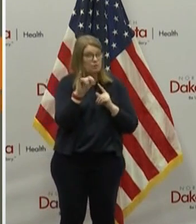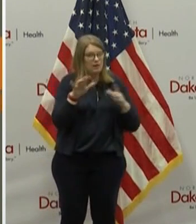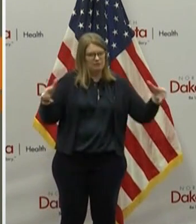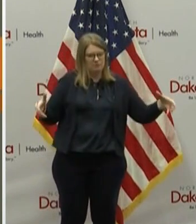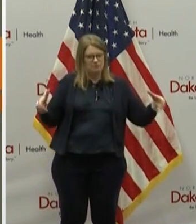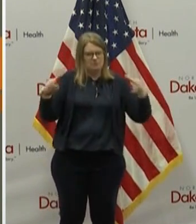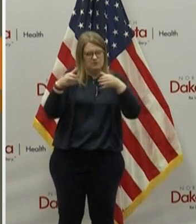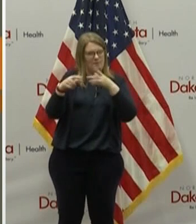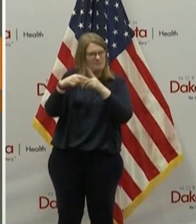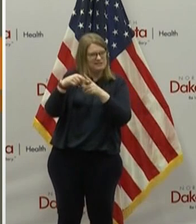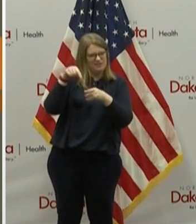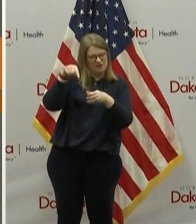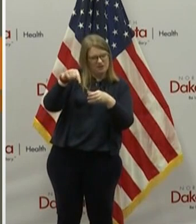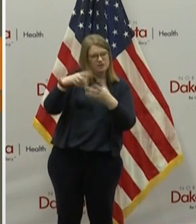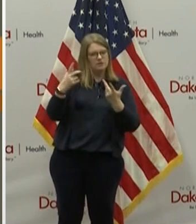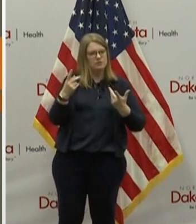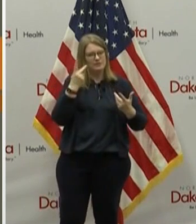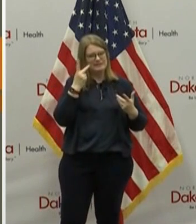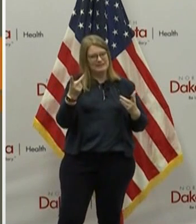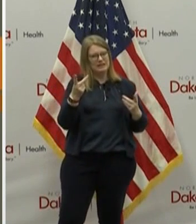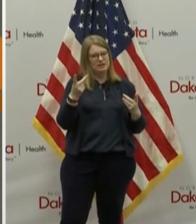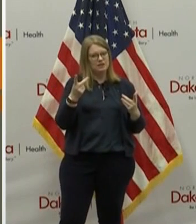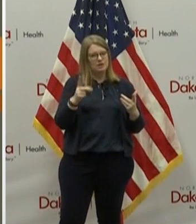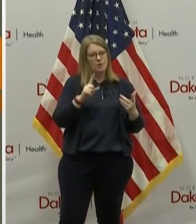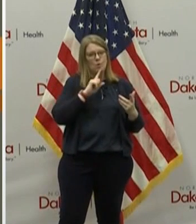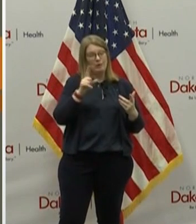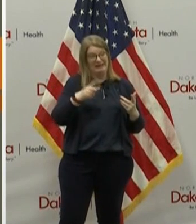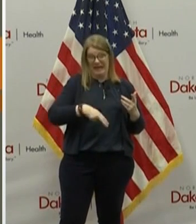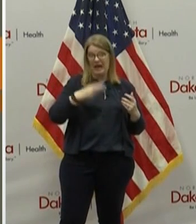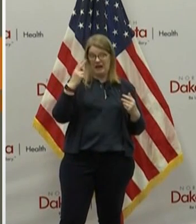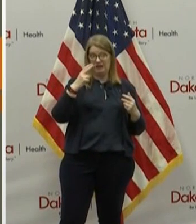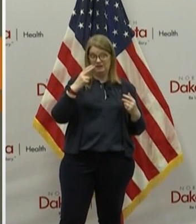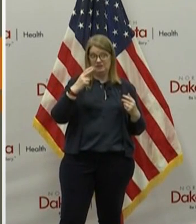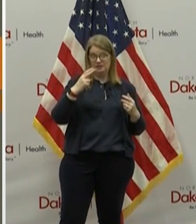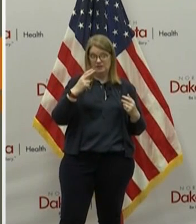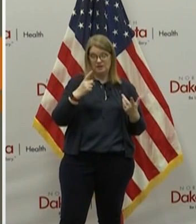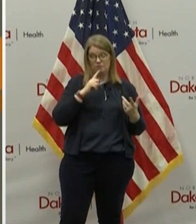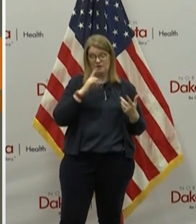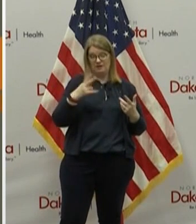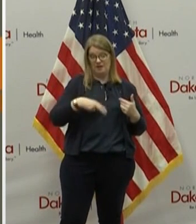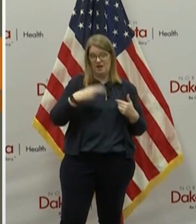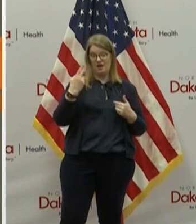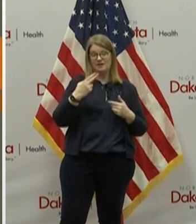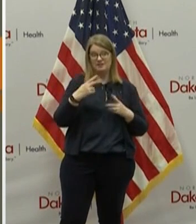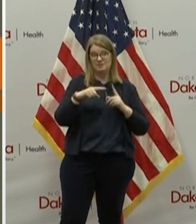AND SOUTH DAKOTA 9,000. WHEN WE LOOK AT THE POSITIVITY